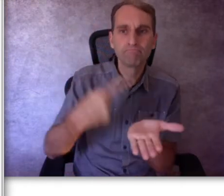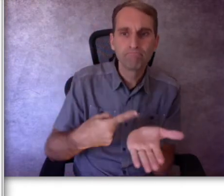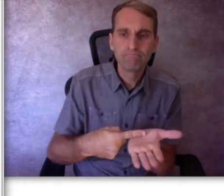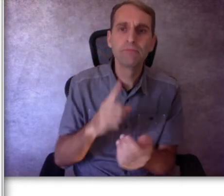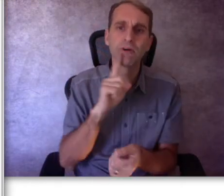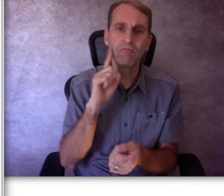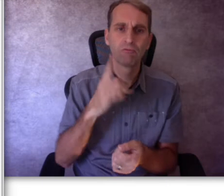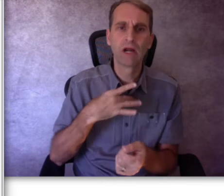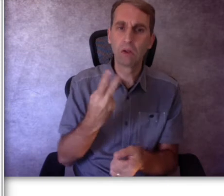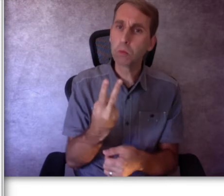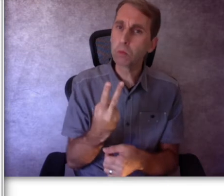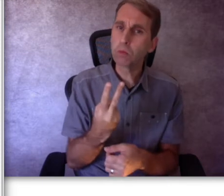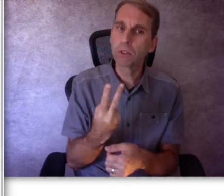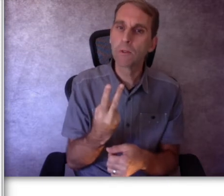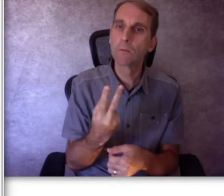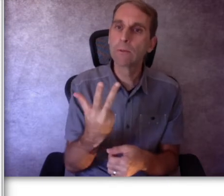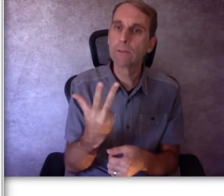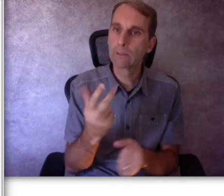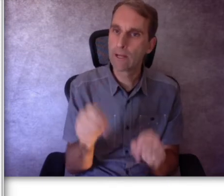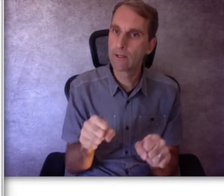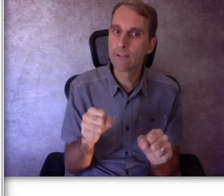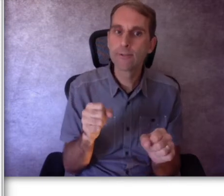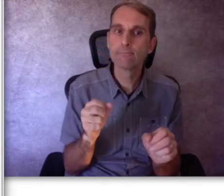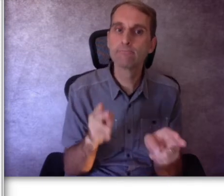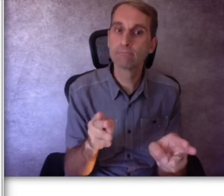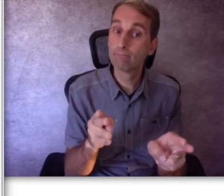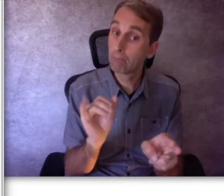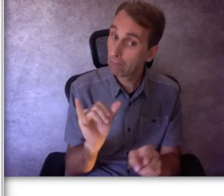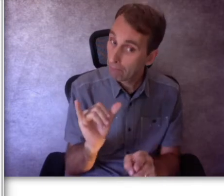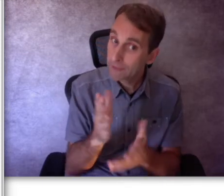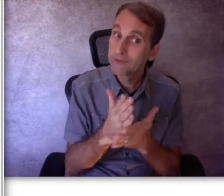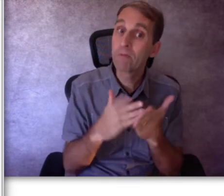I’ve had numerous discussions about this and as deaf people, some often like to speed up videos up to three times.